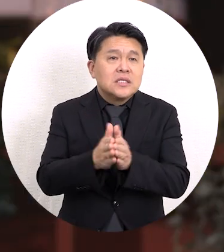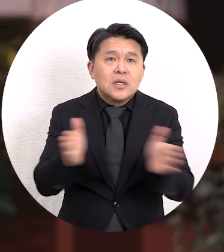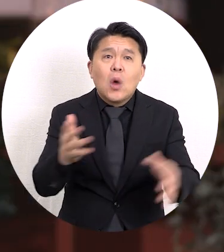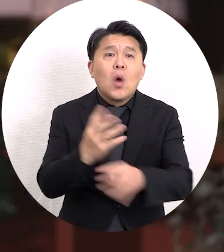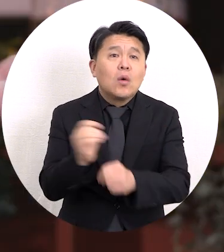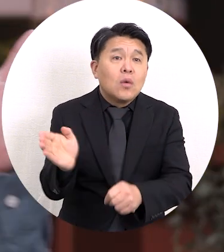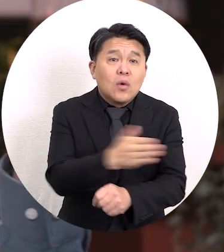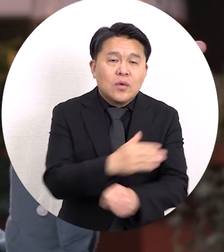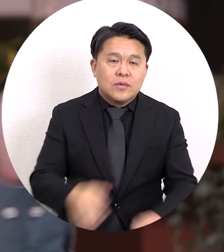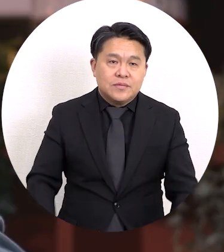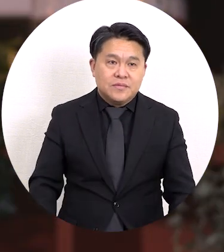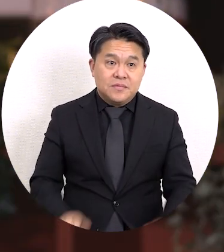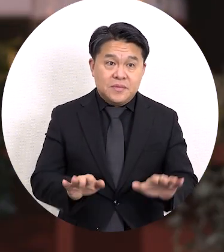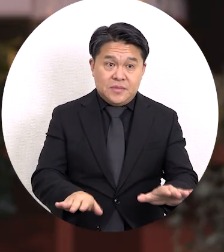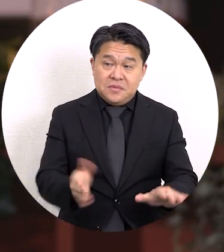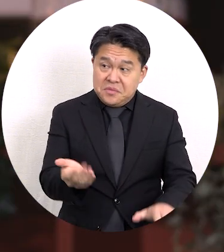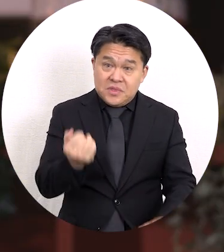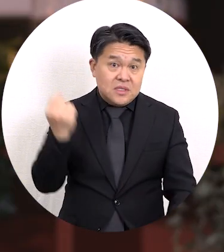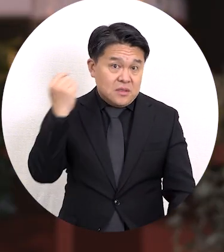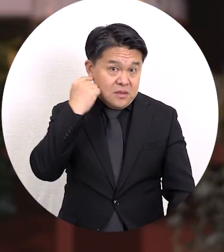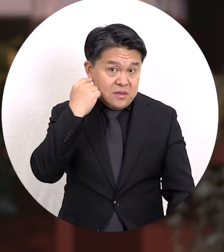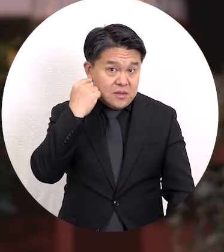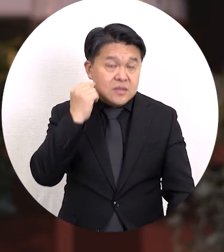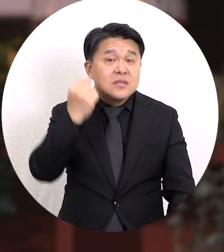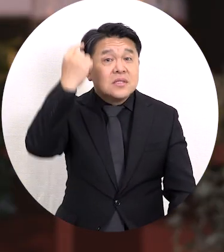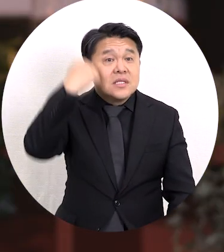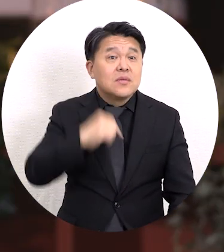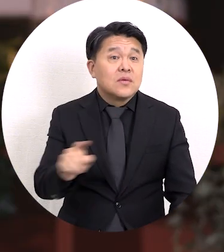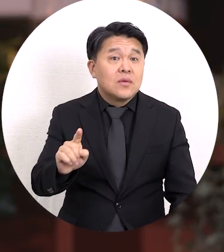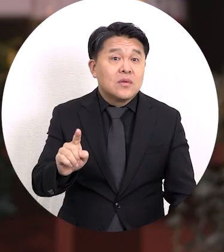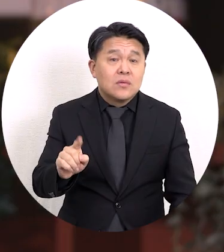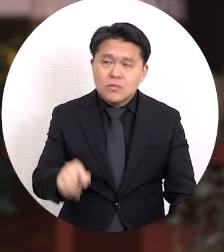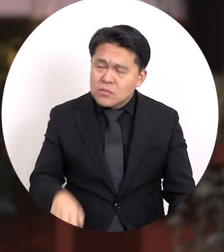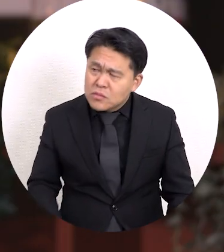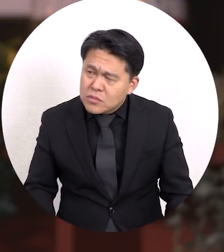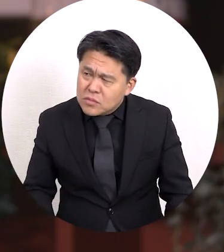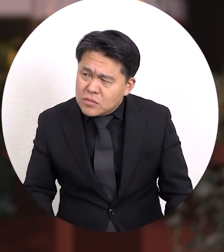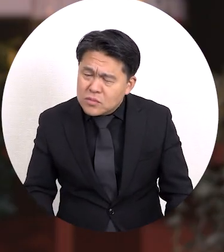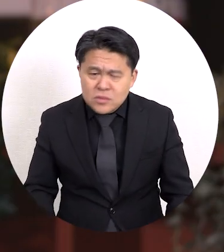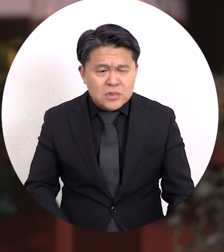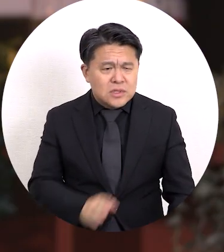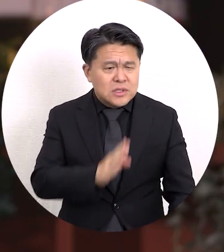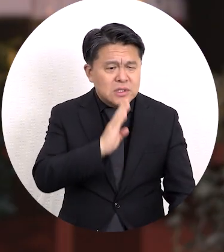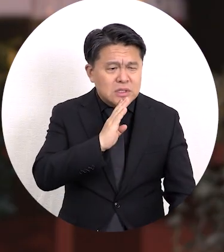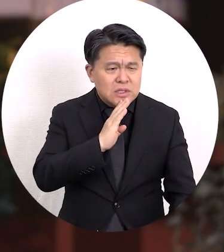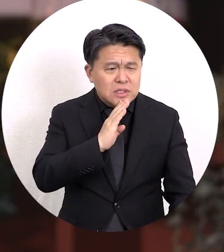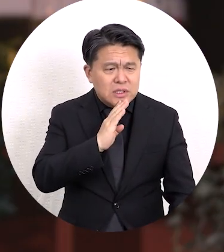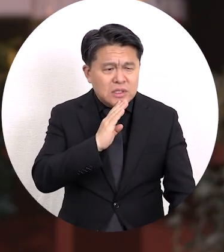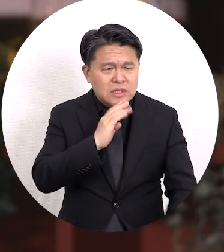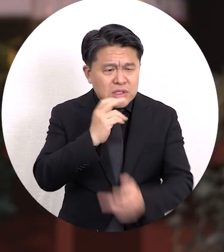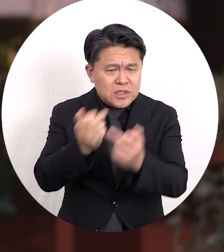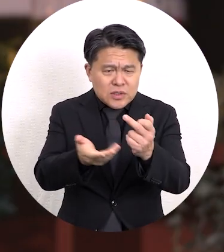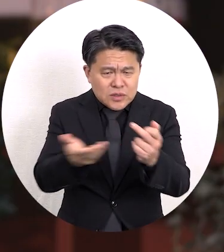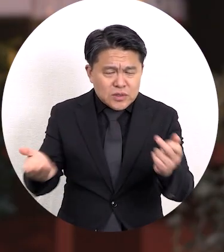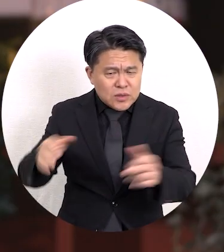When you first heard that sound, you might have felt that it resembled